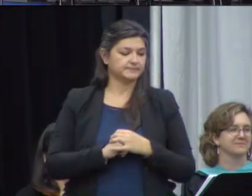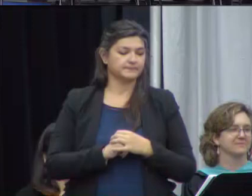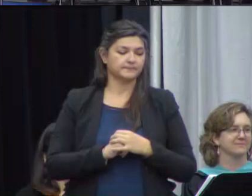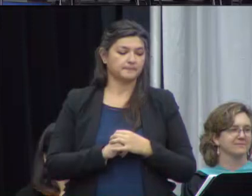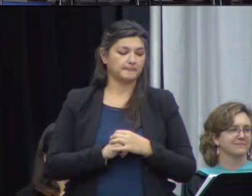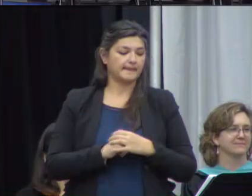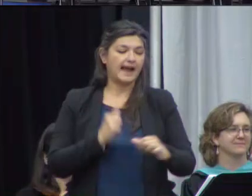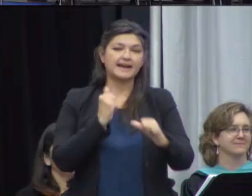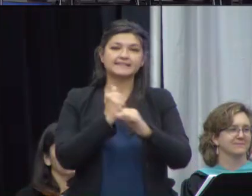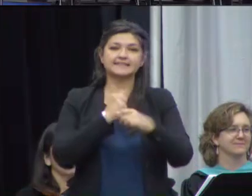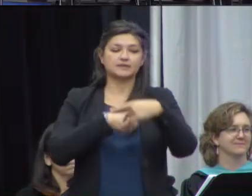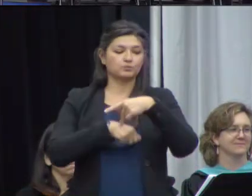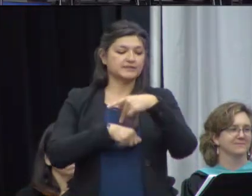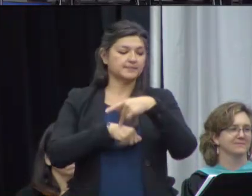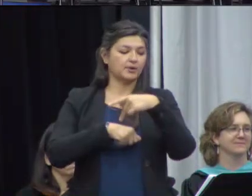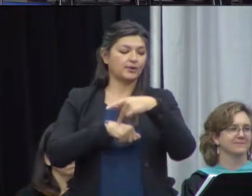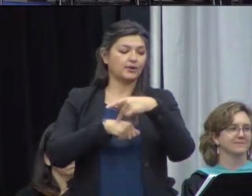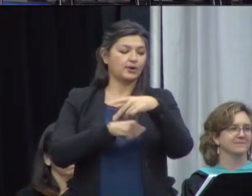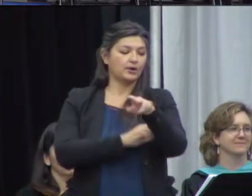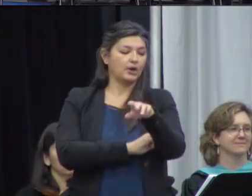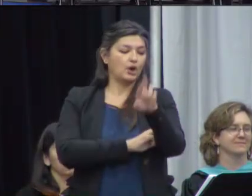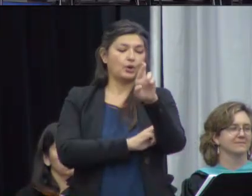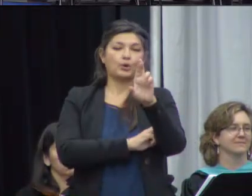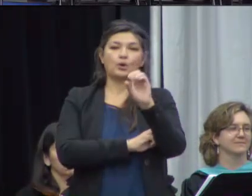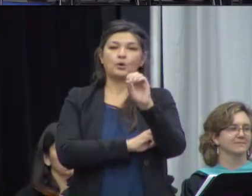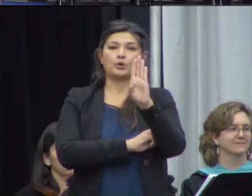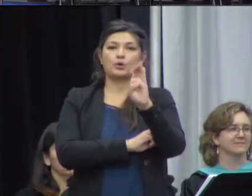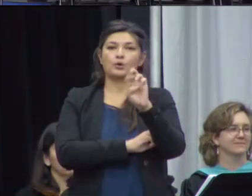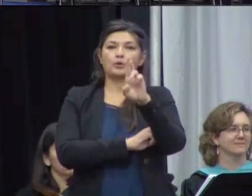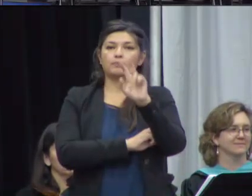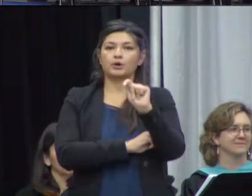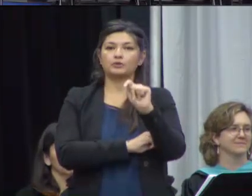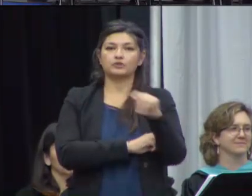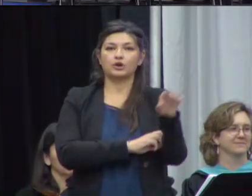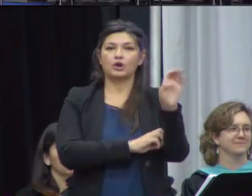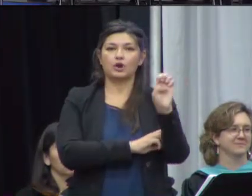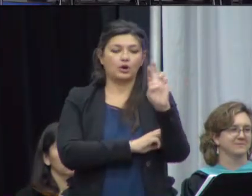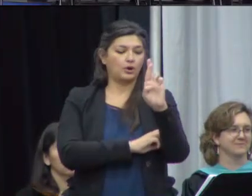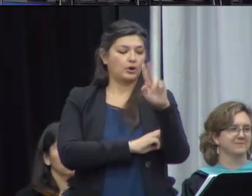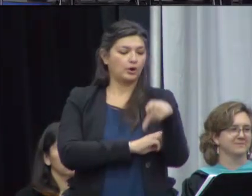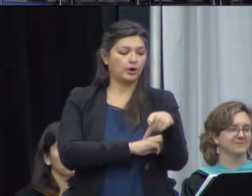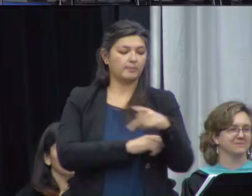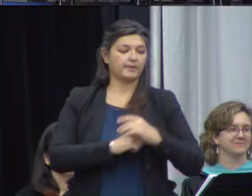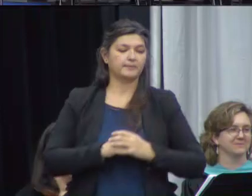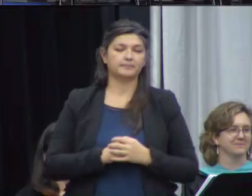Assistant Principal Mr. Robert Erp, (audience applauds)